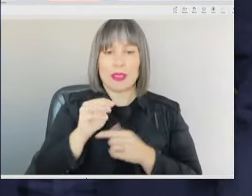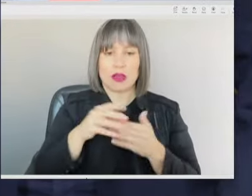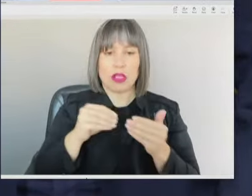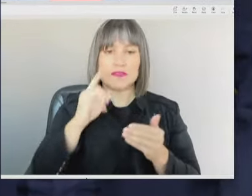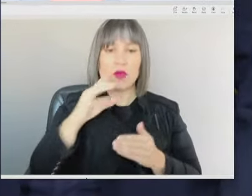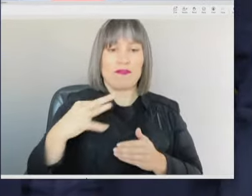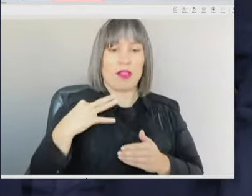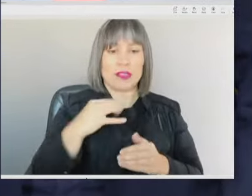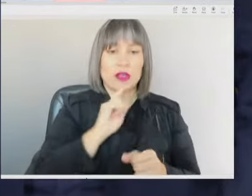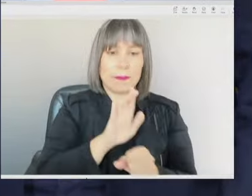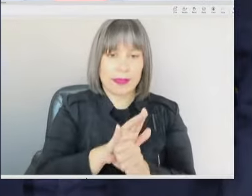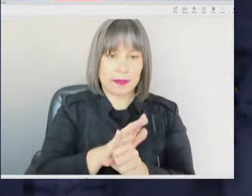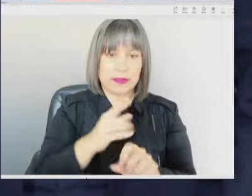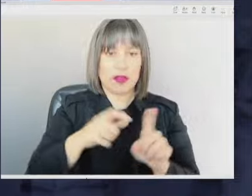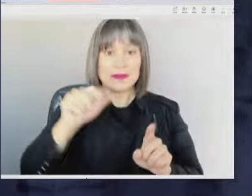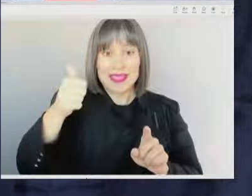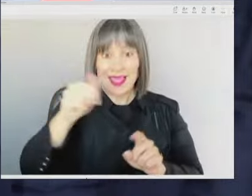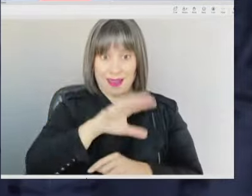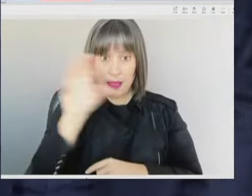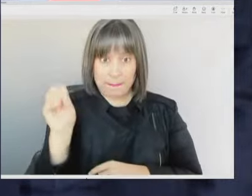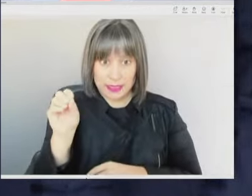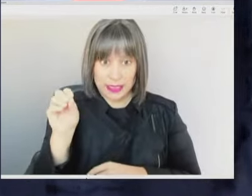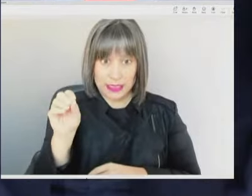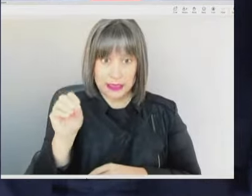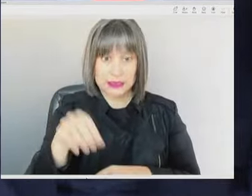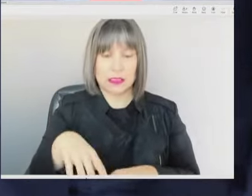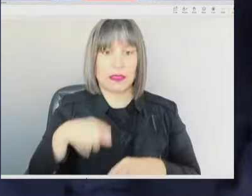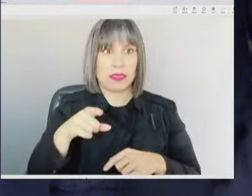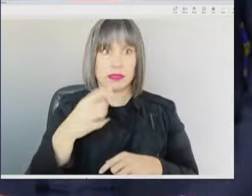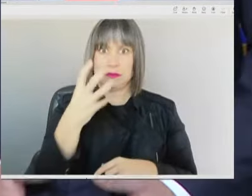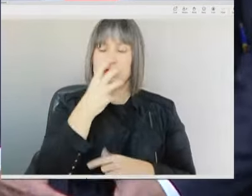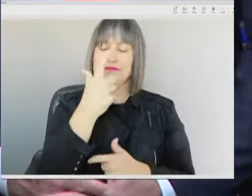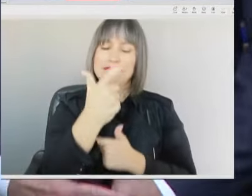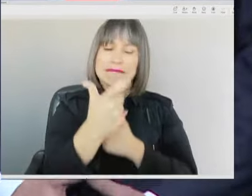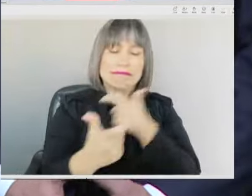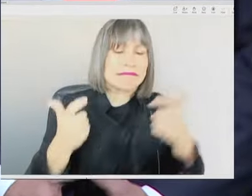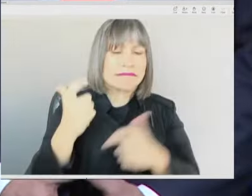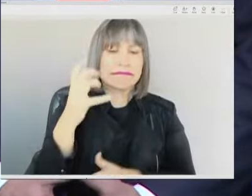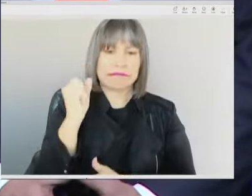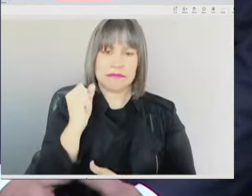from 10 companies. This is monumental in nature. But I want to point out some background and some